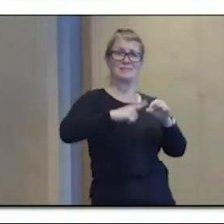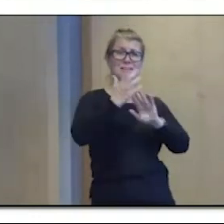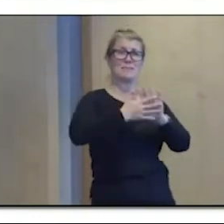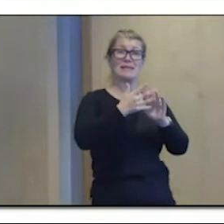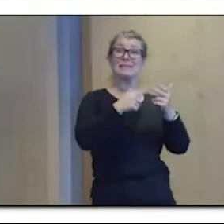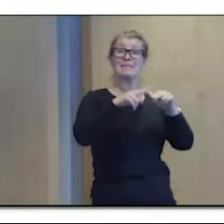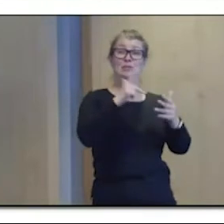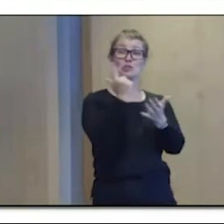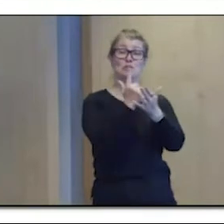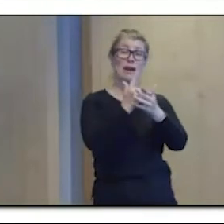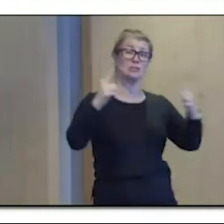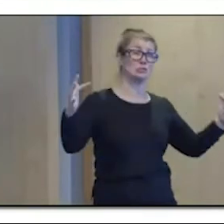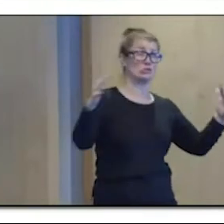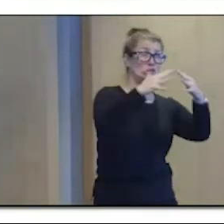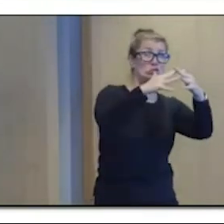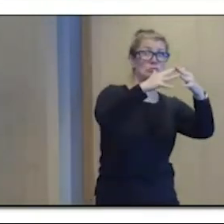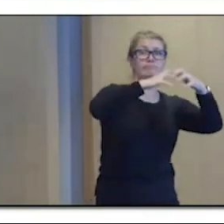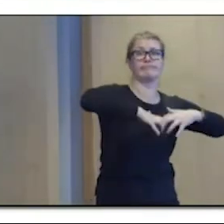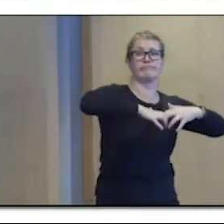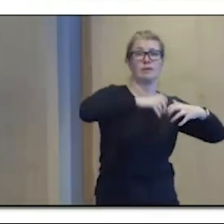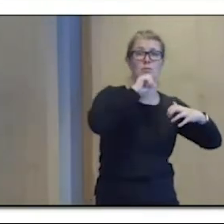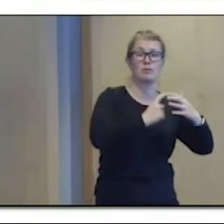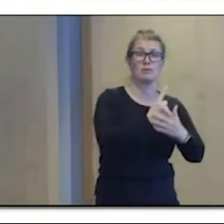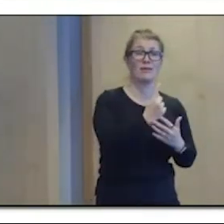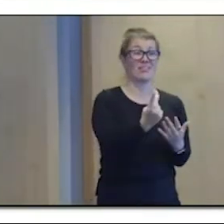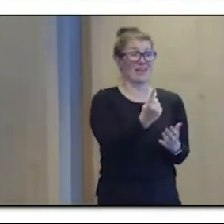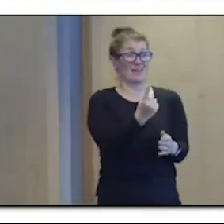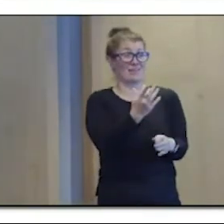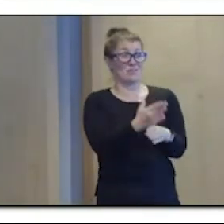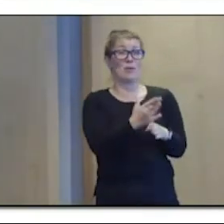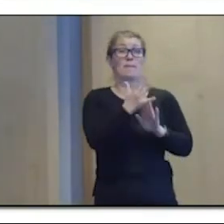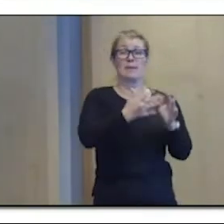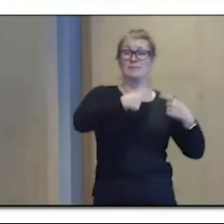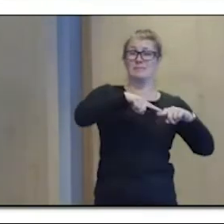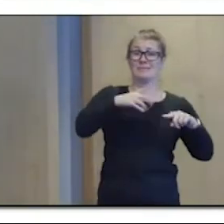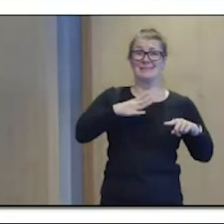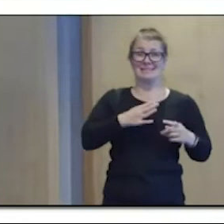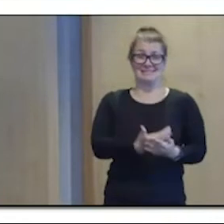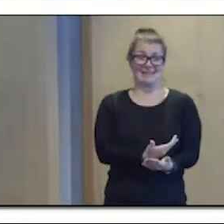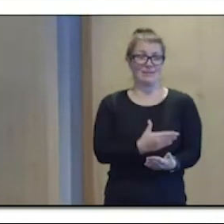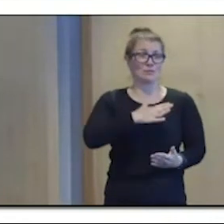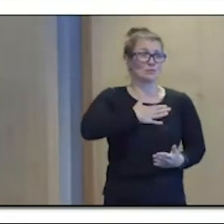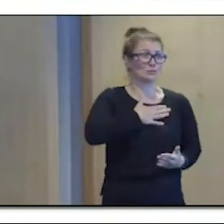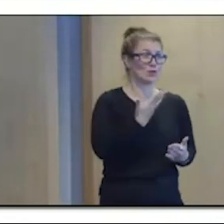and the fuses they are activated to keep us safe, because you don't want your lines to get too hot,